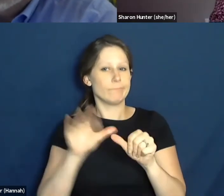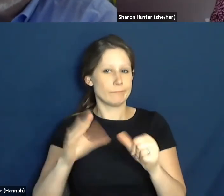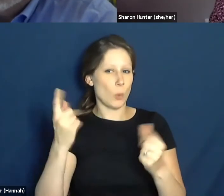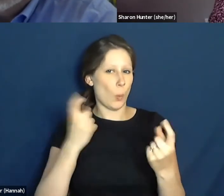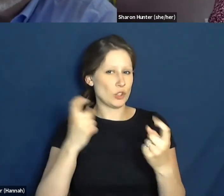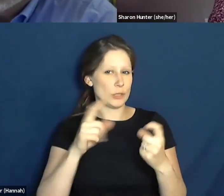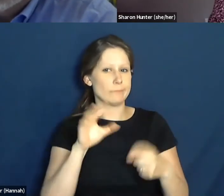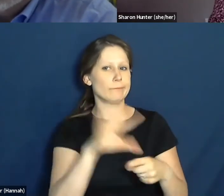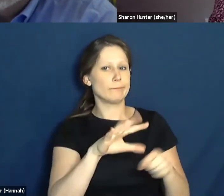the participates, please put your questions in the Q and A and